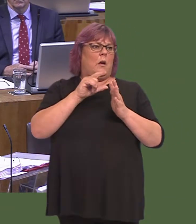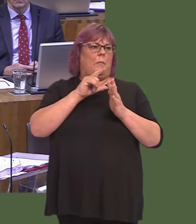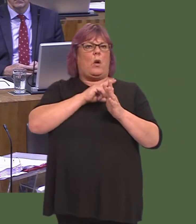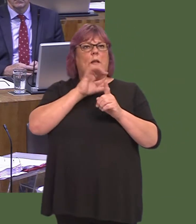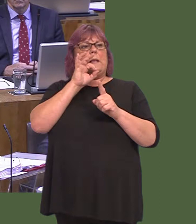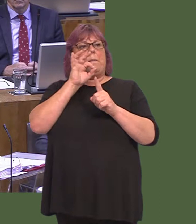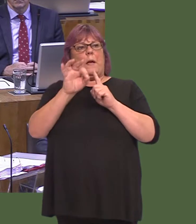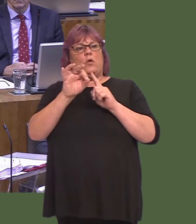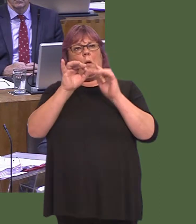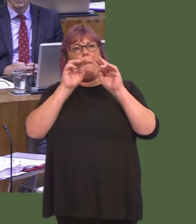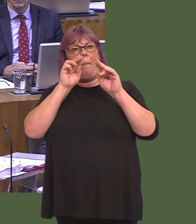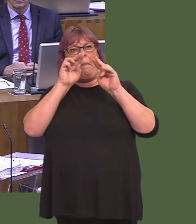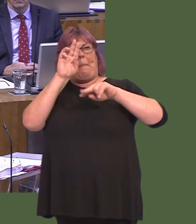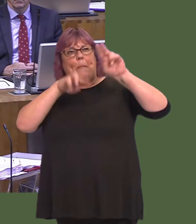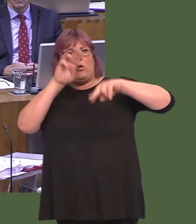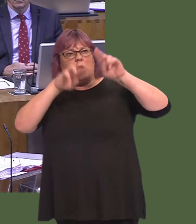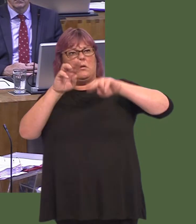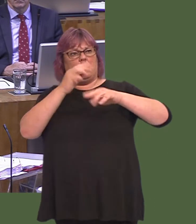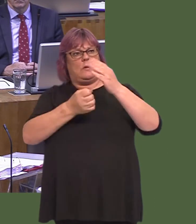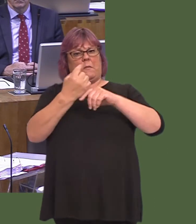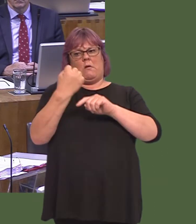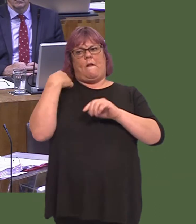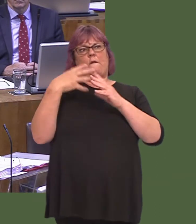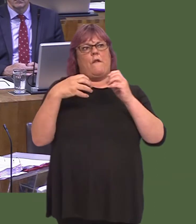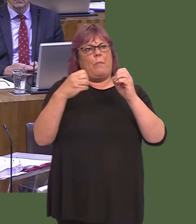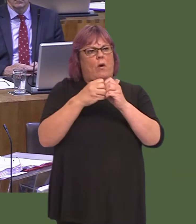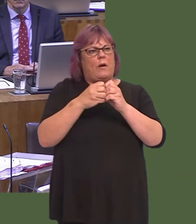special measures concern in February, and that demonstrates what can be achieved with